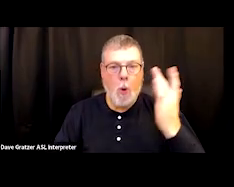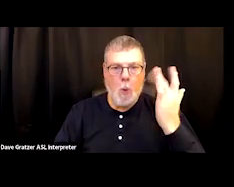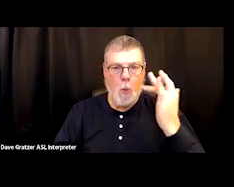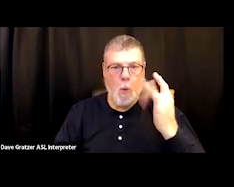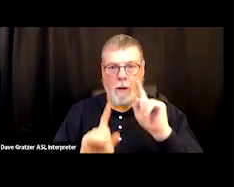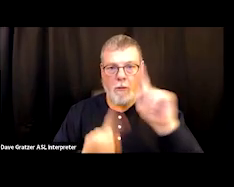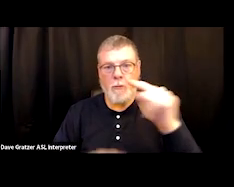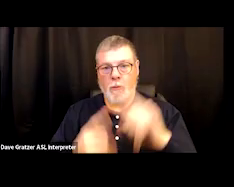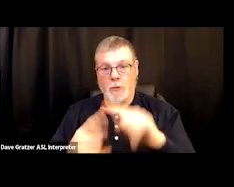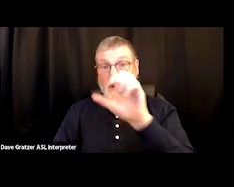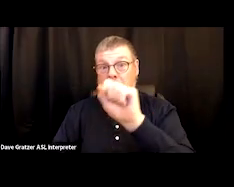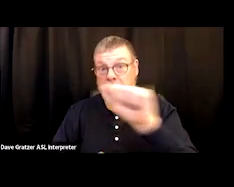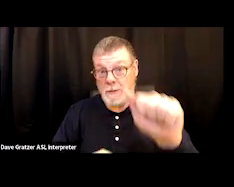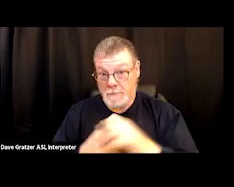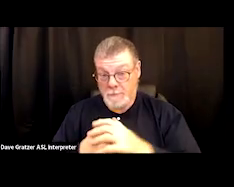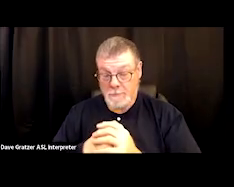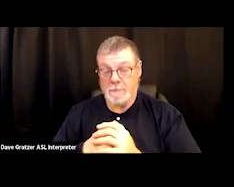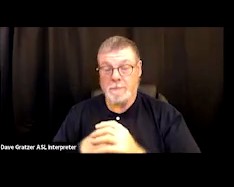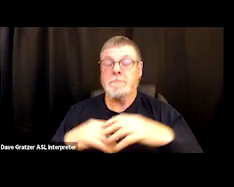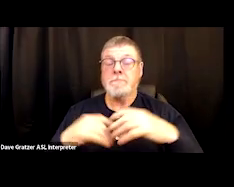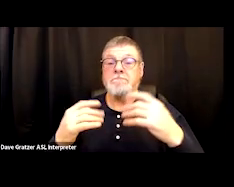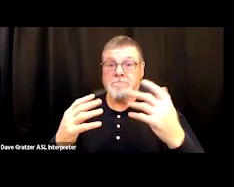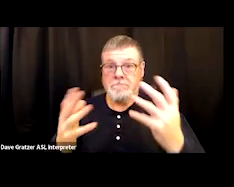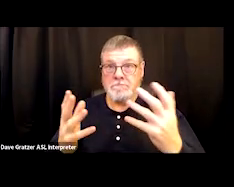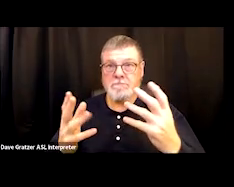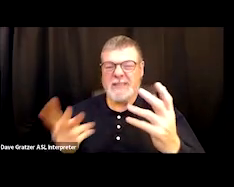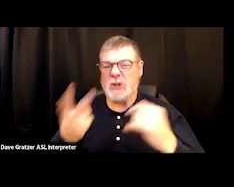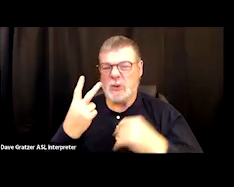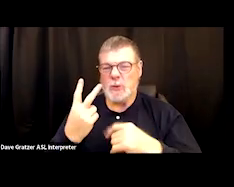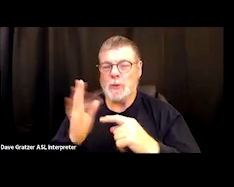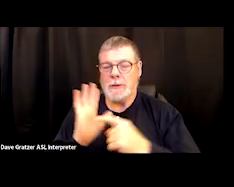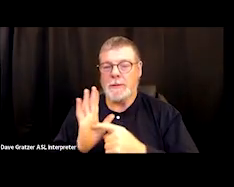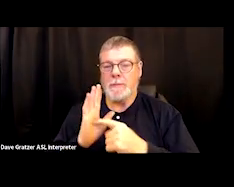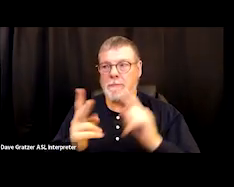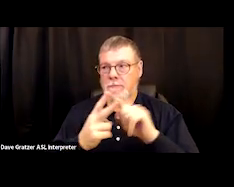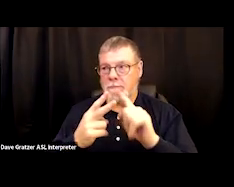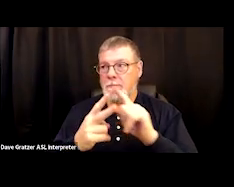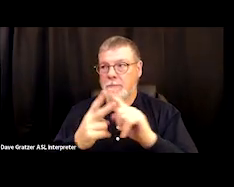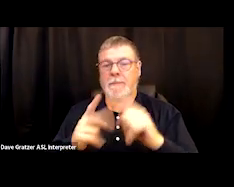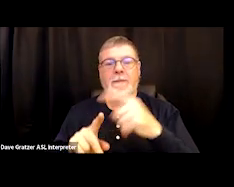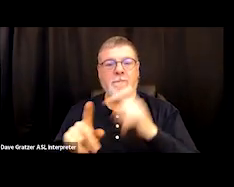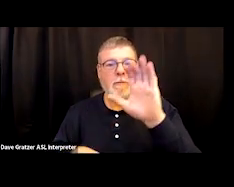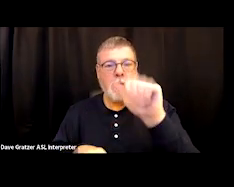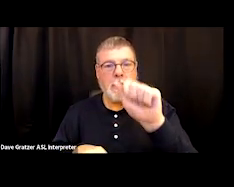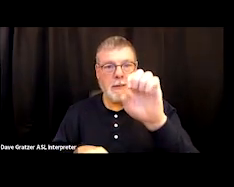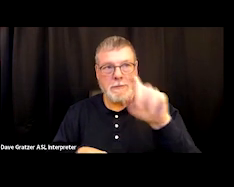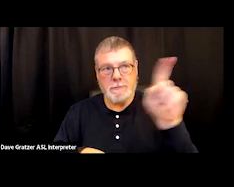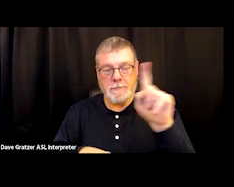for disability benefits. So I'll give two examples from the case studies in the SOAR online course.